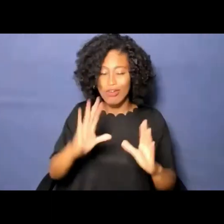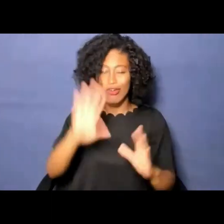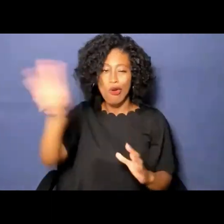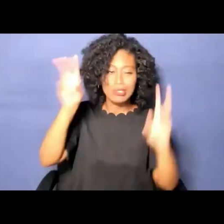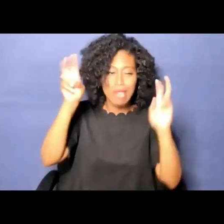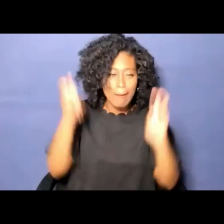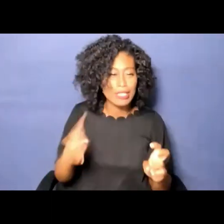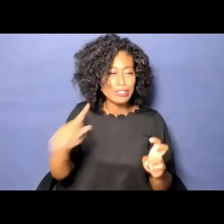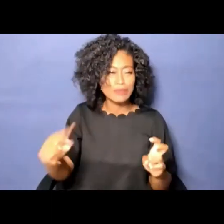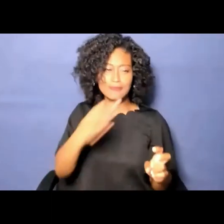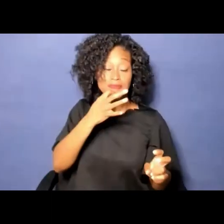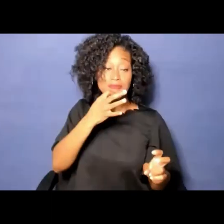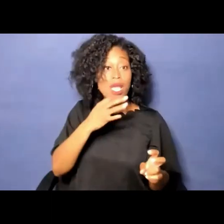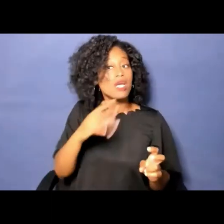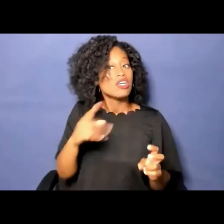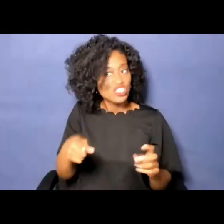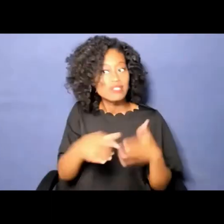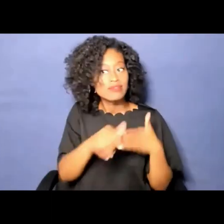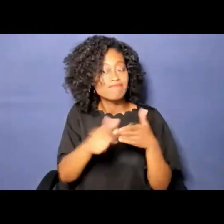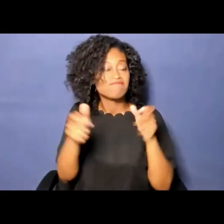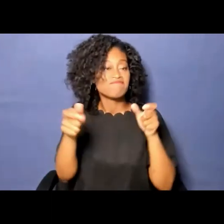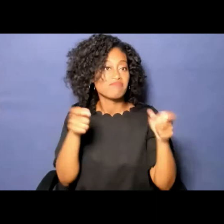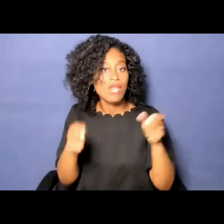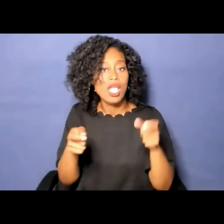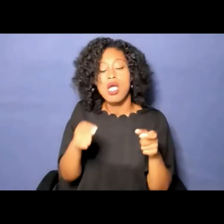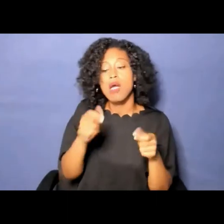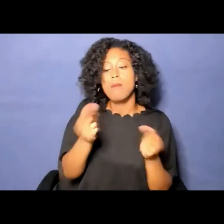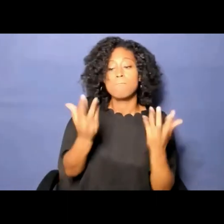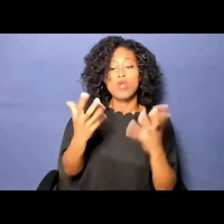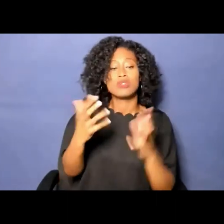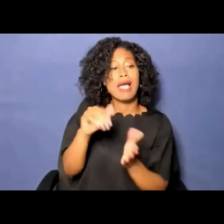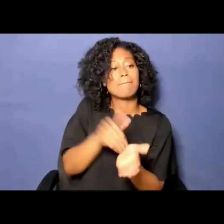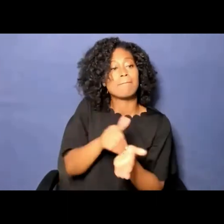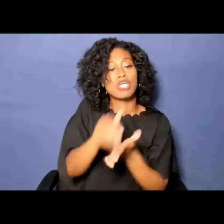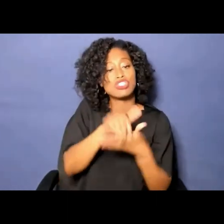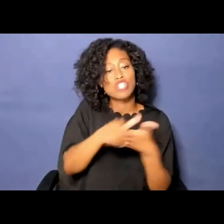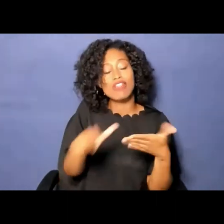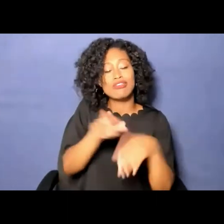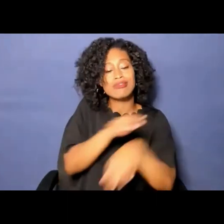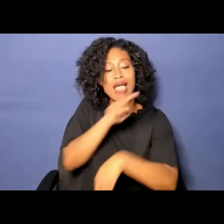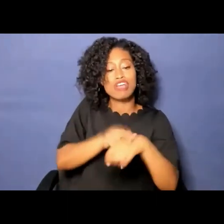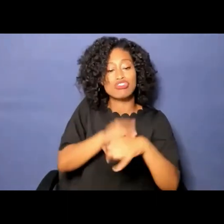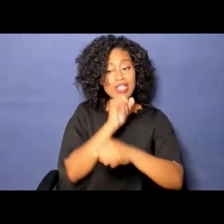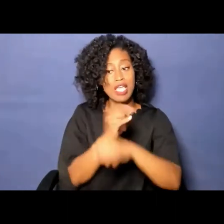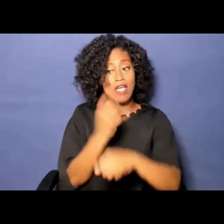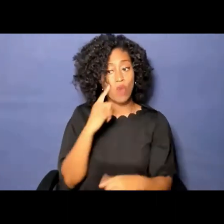collected multimillion dollar institutes of health funded projects study the law